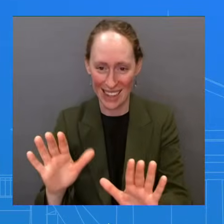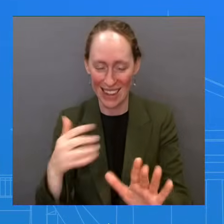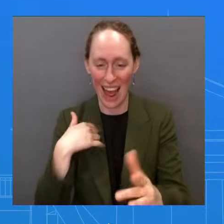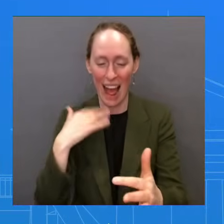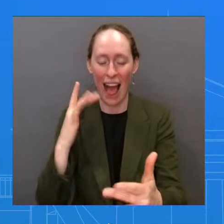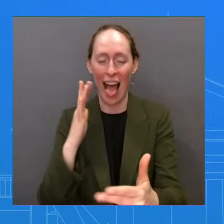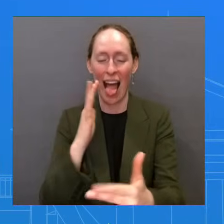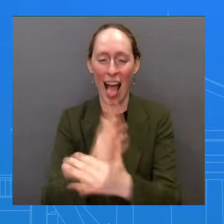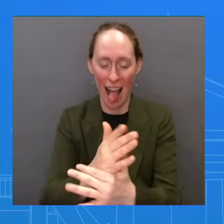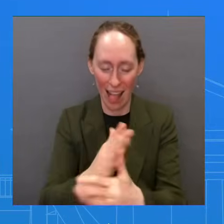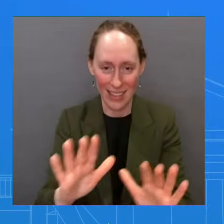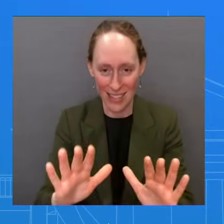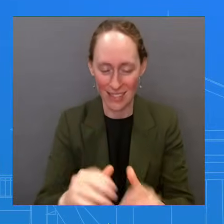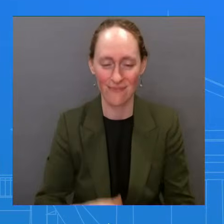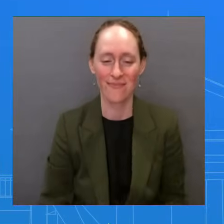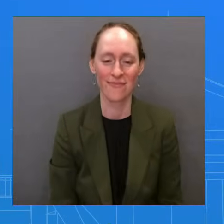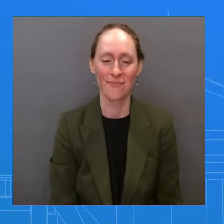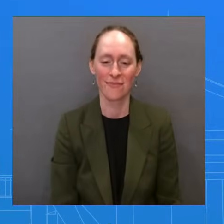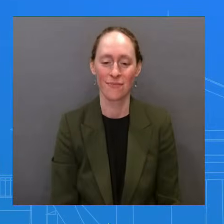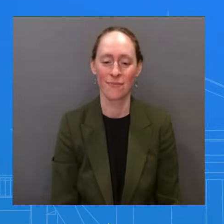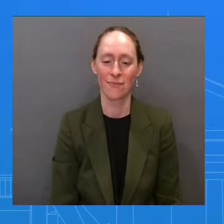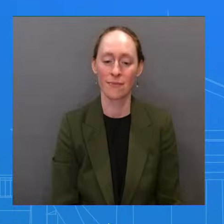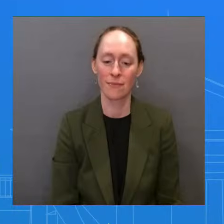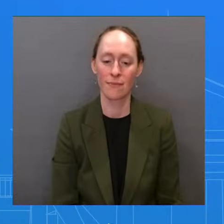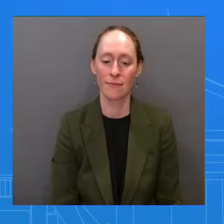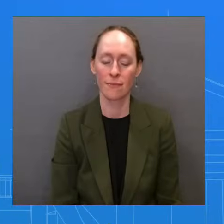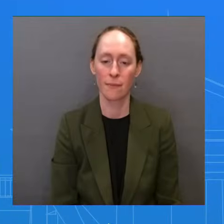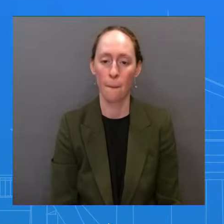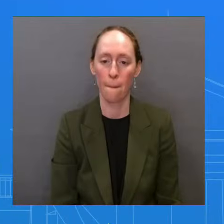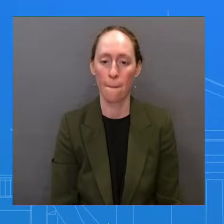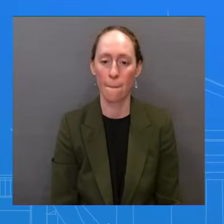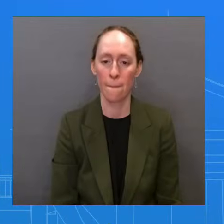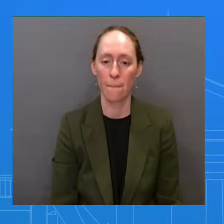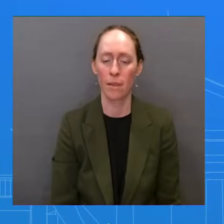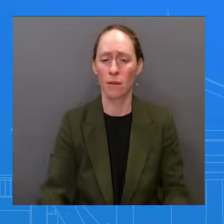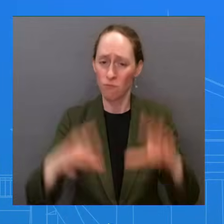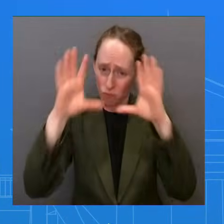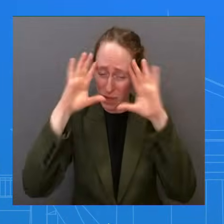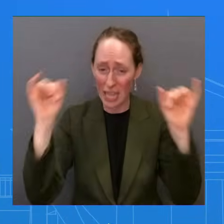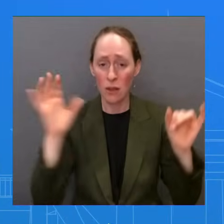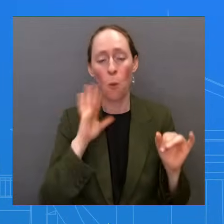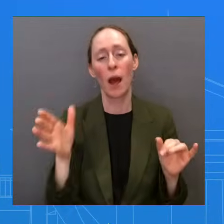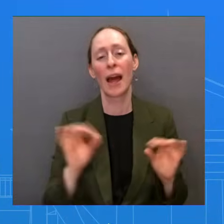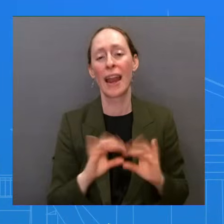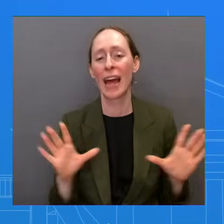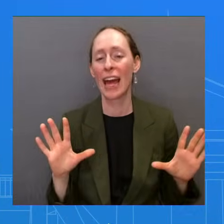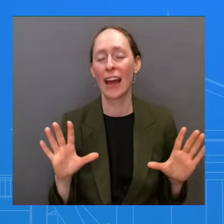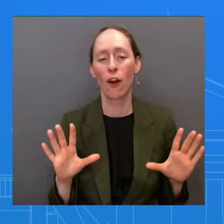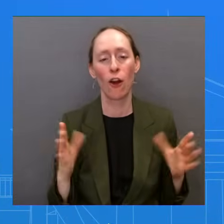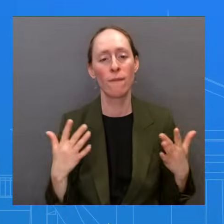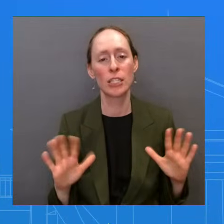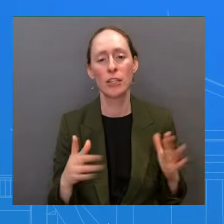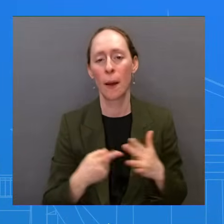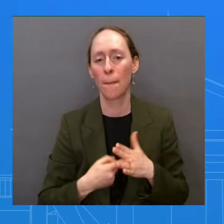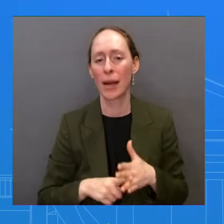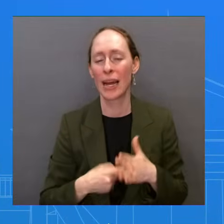he's going to make it very clear, in this meeting that they're going to have next week, how it is Congress's constitutional duty to act.